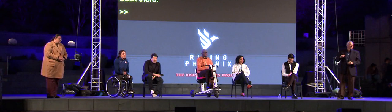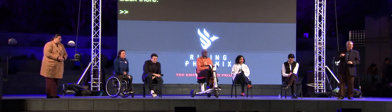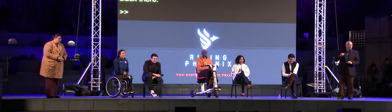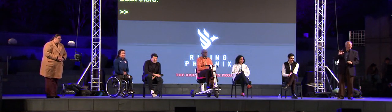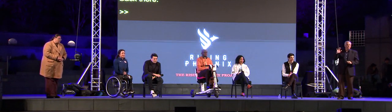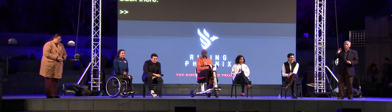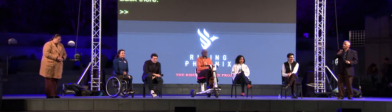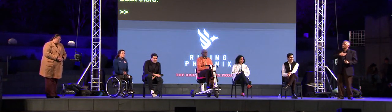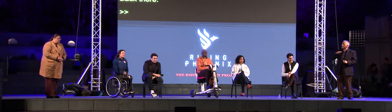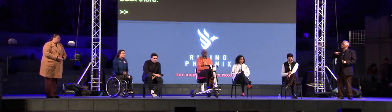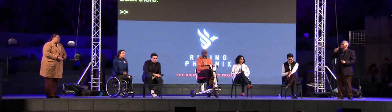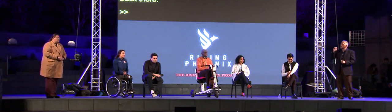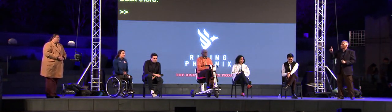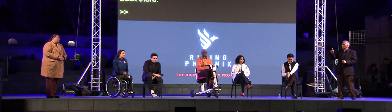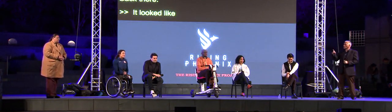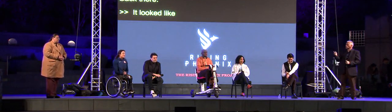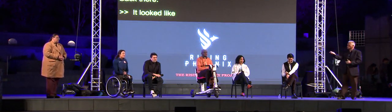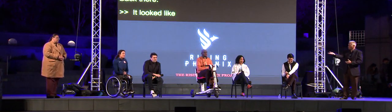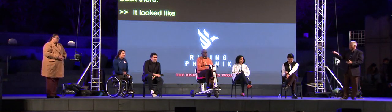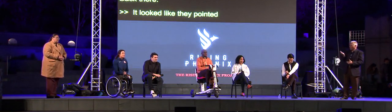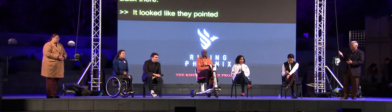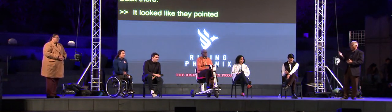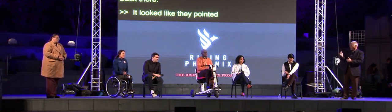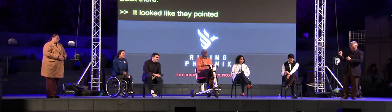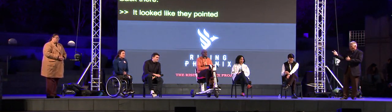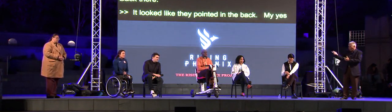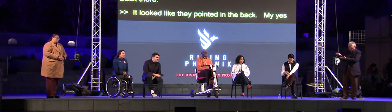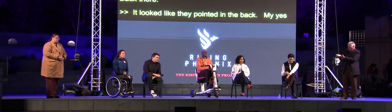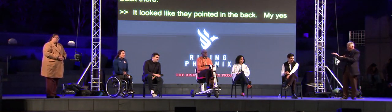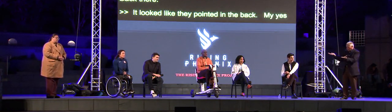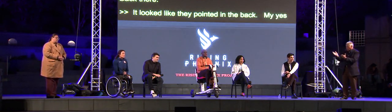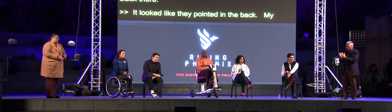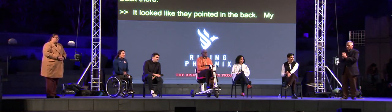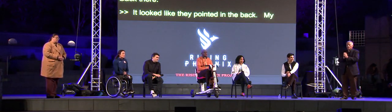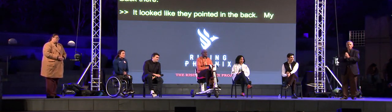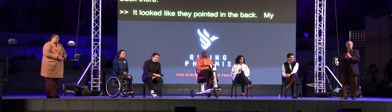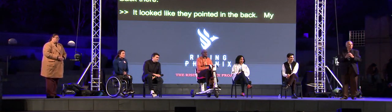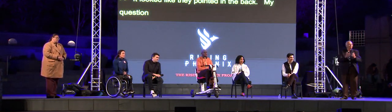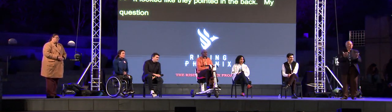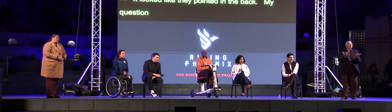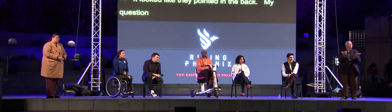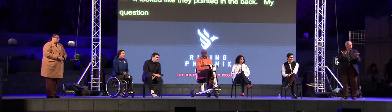My question to any or all of you is what effect do you